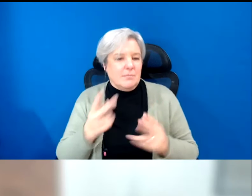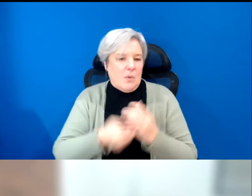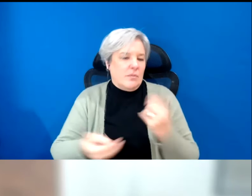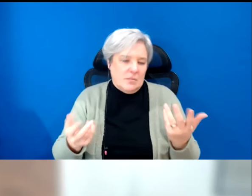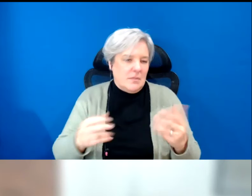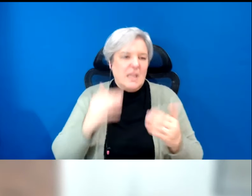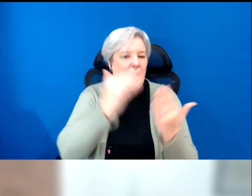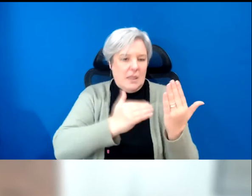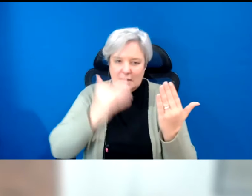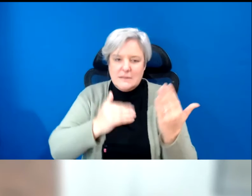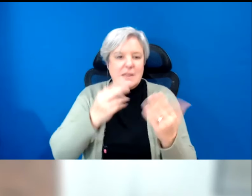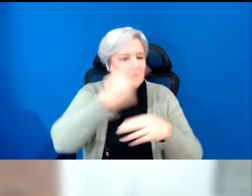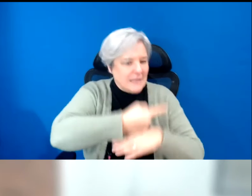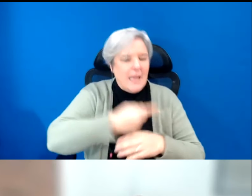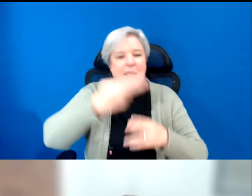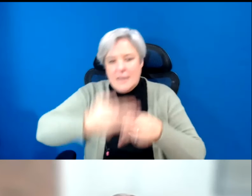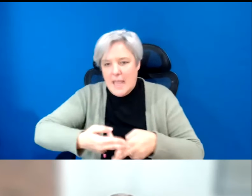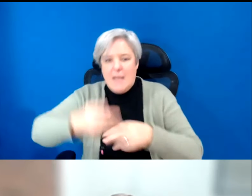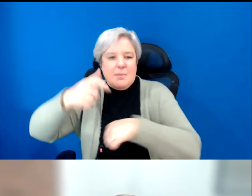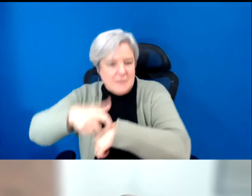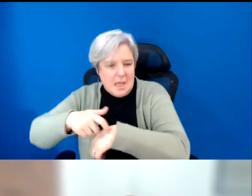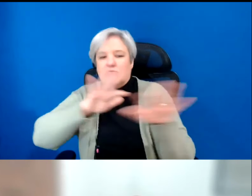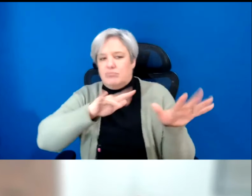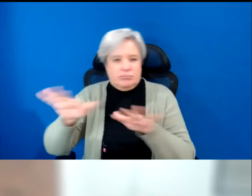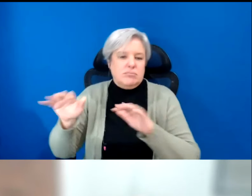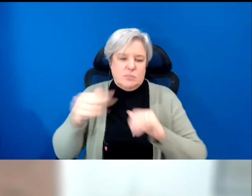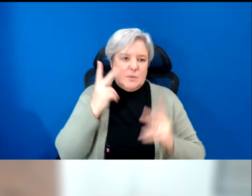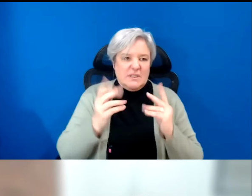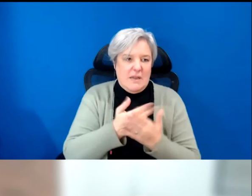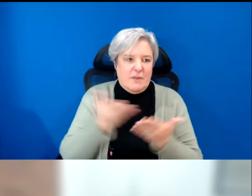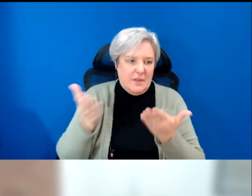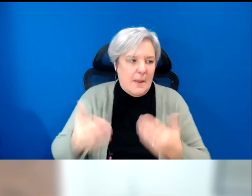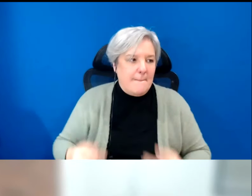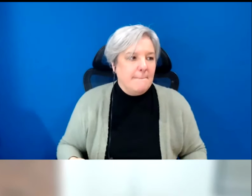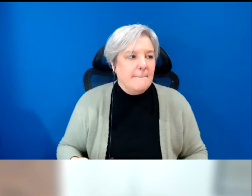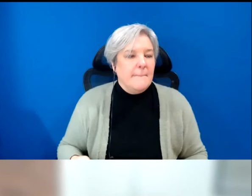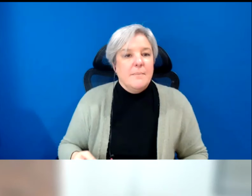Everybody states names times and but not so great. And thank you, David.